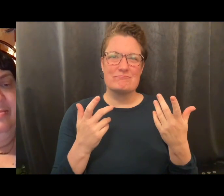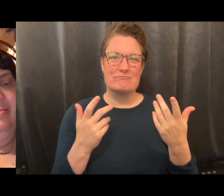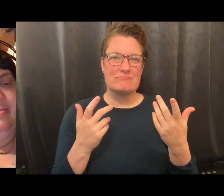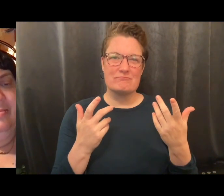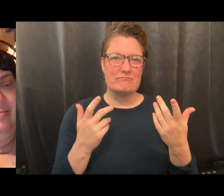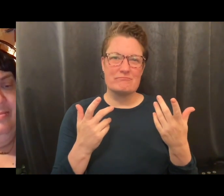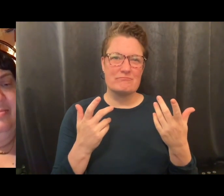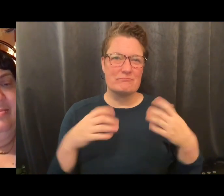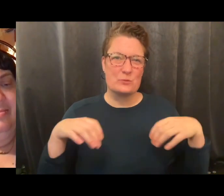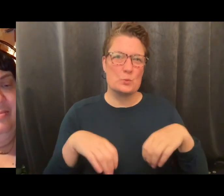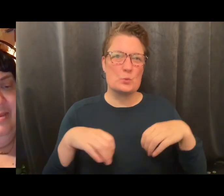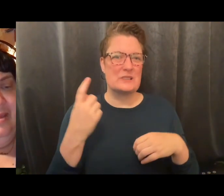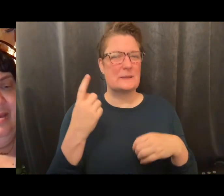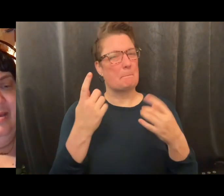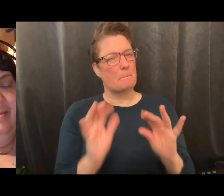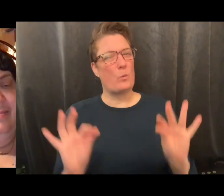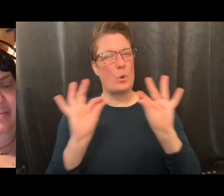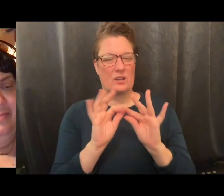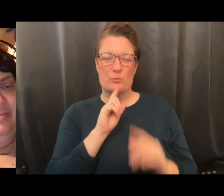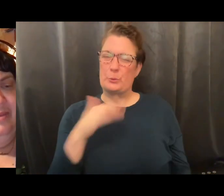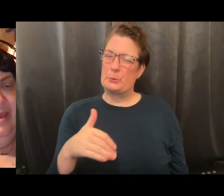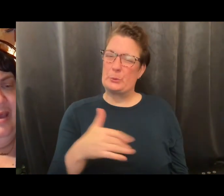Rebekah: I was getting shivers as you said that.